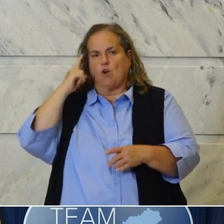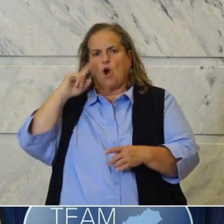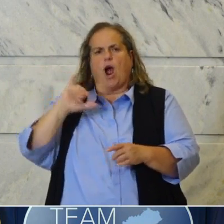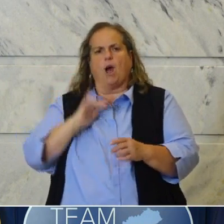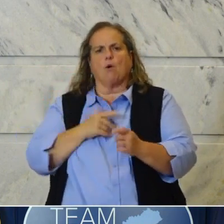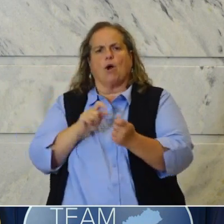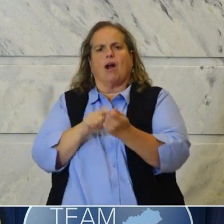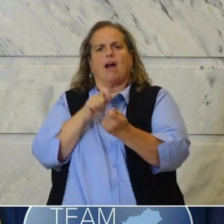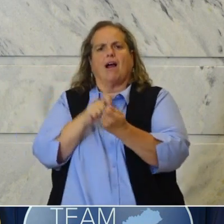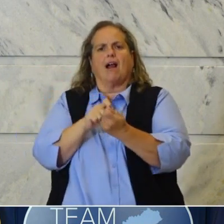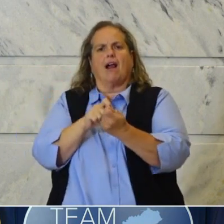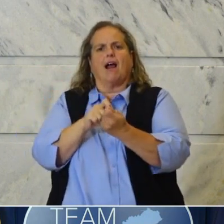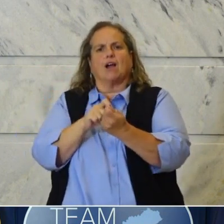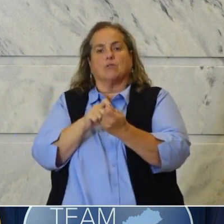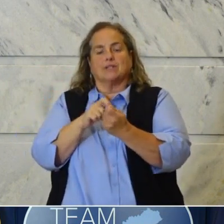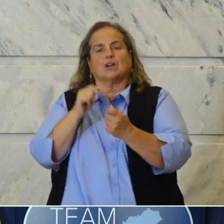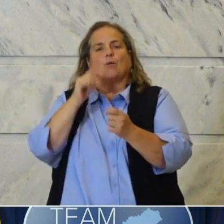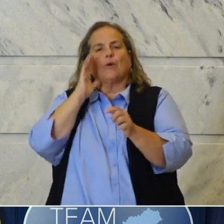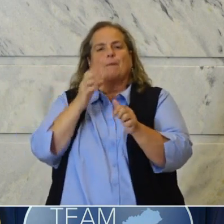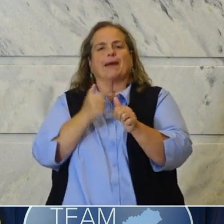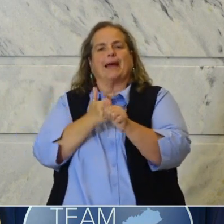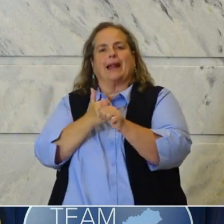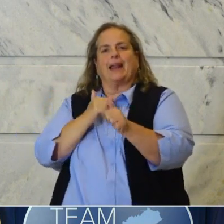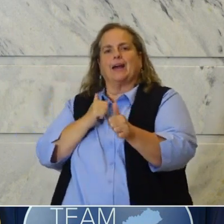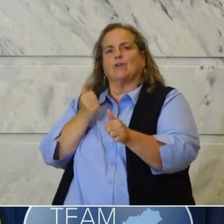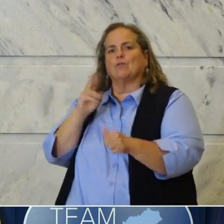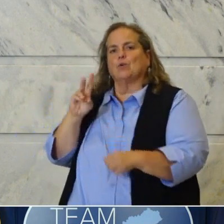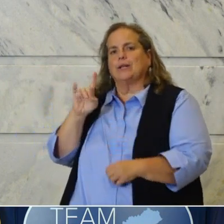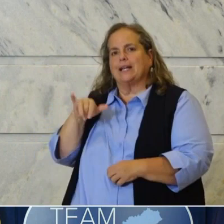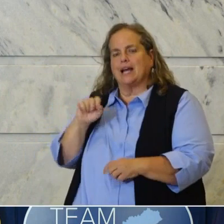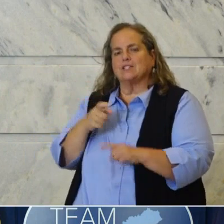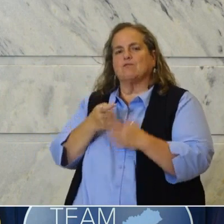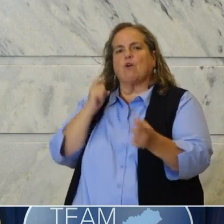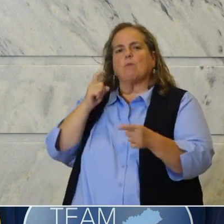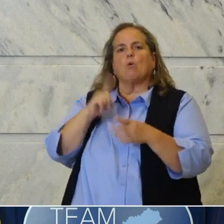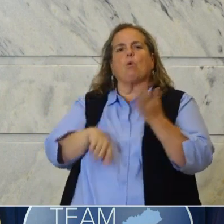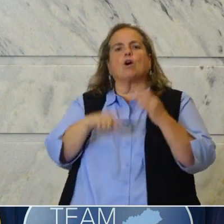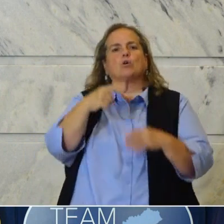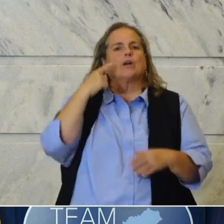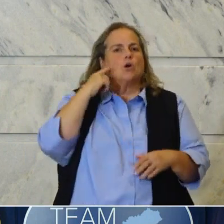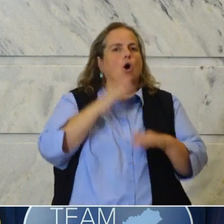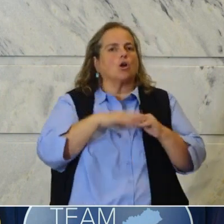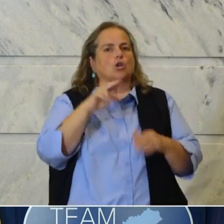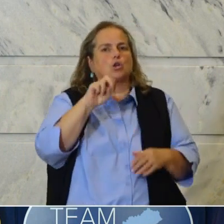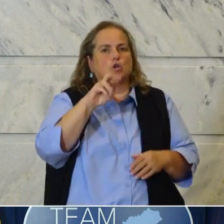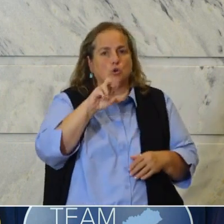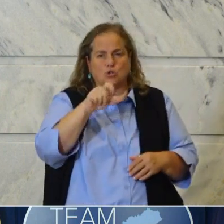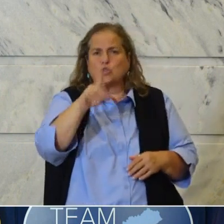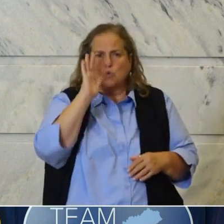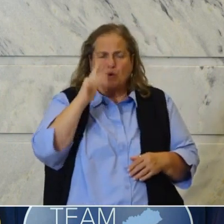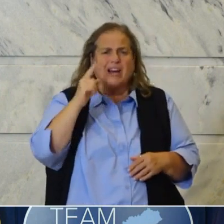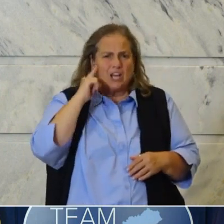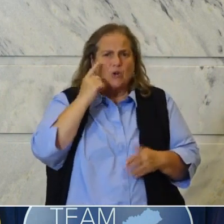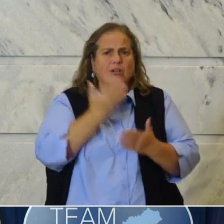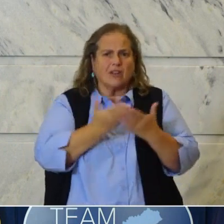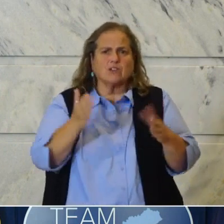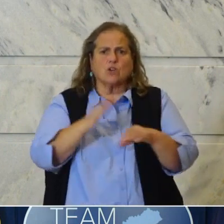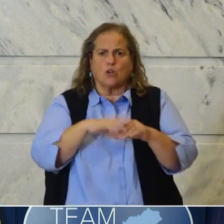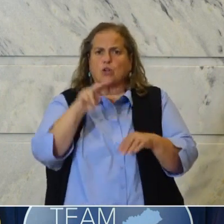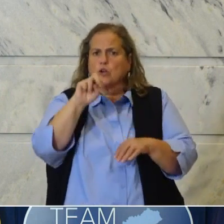days and what you may hear on the news, and you're going to hear things on the news. If the school is doing things right and advises parents, you're